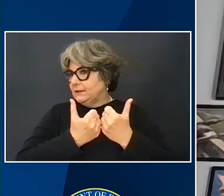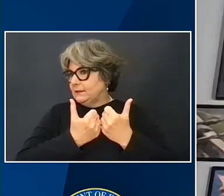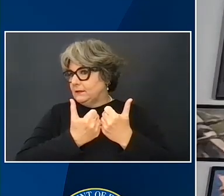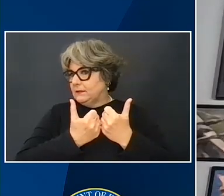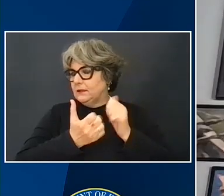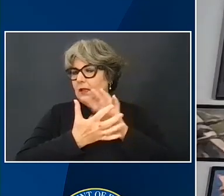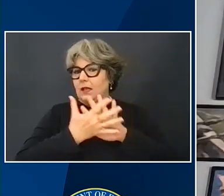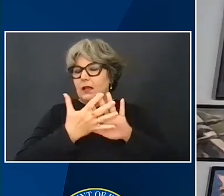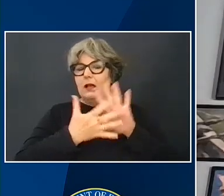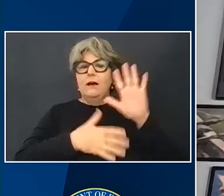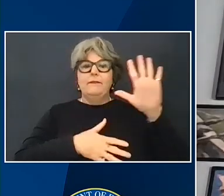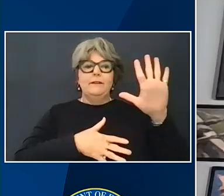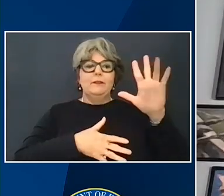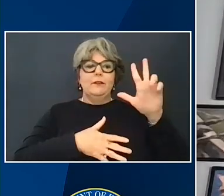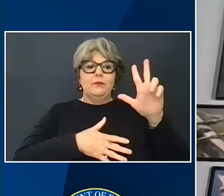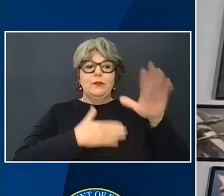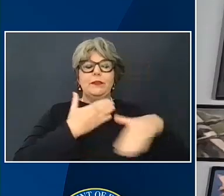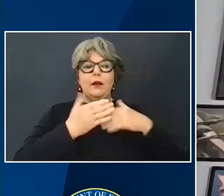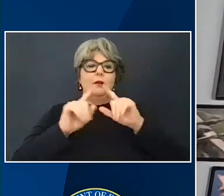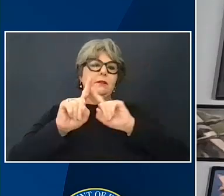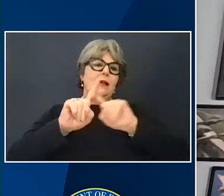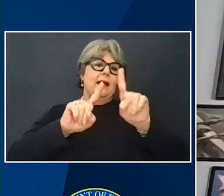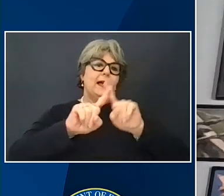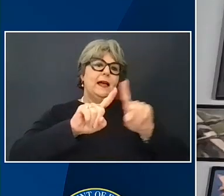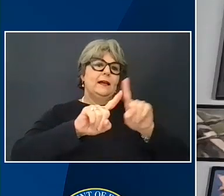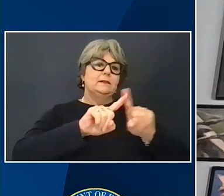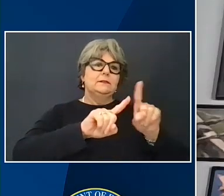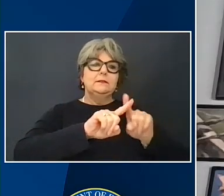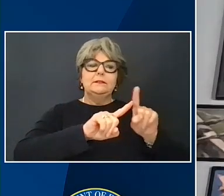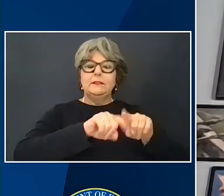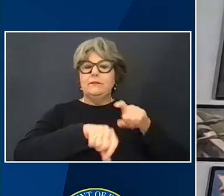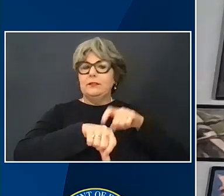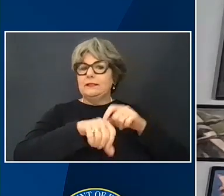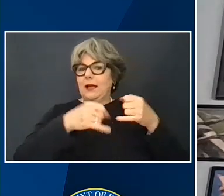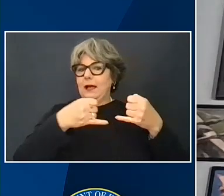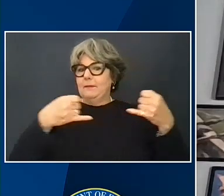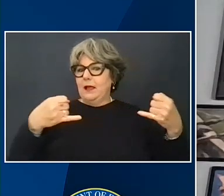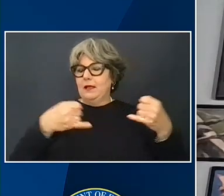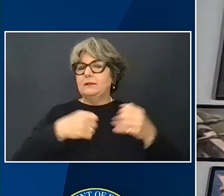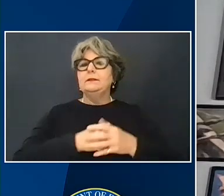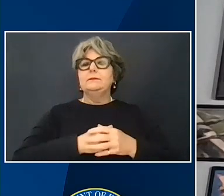have, you know, they all had different timelines in this area. So point well taken, though.